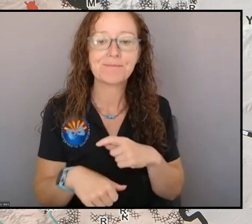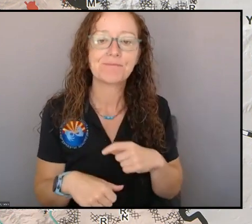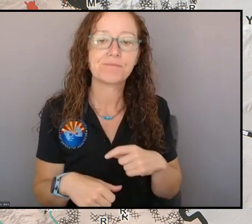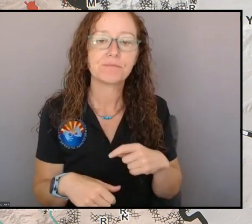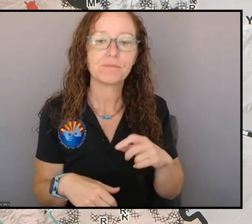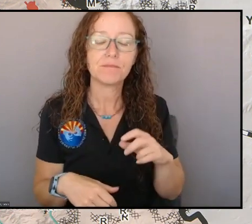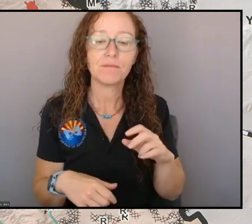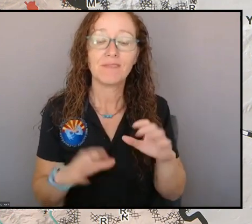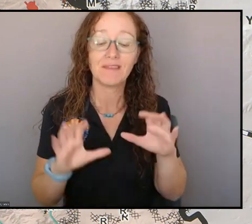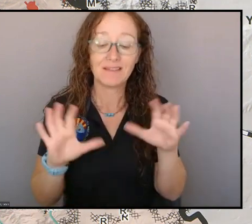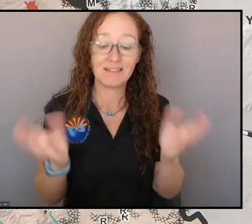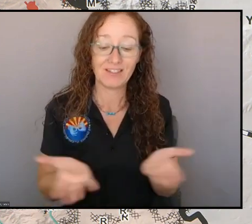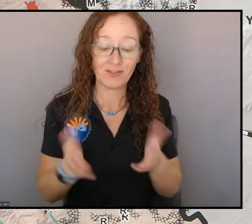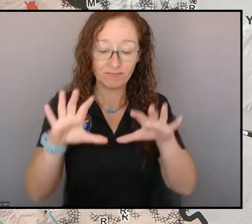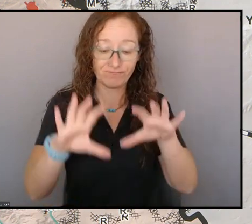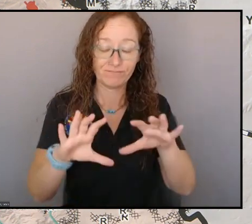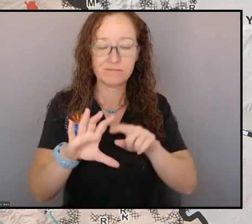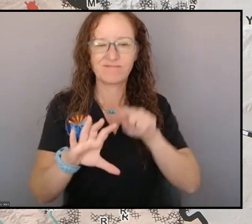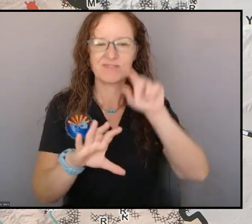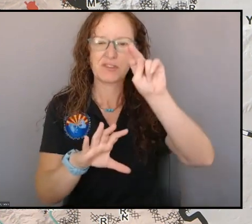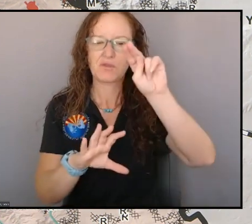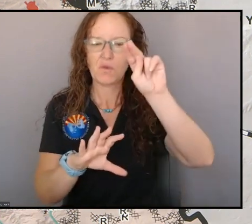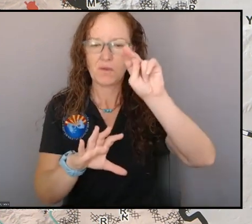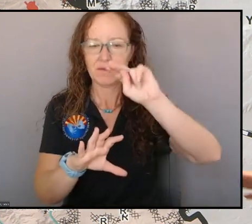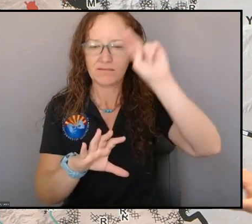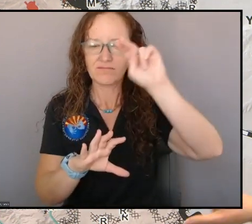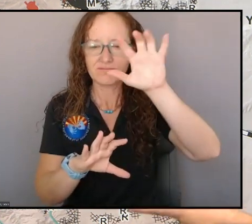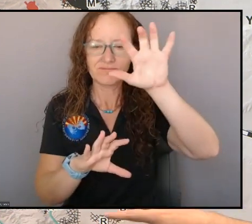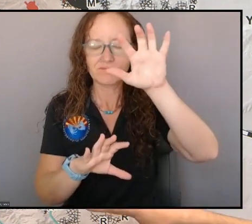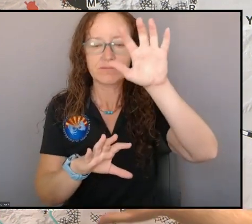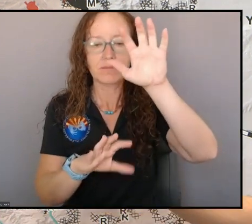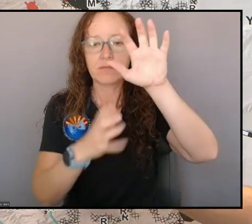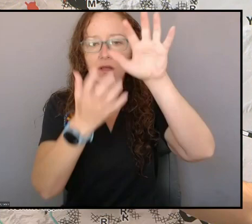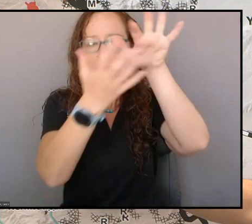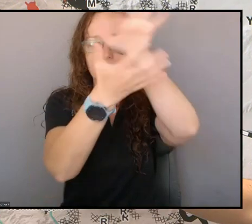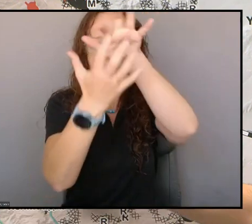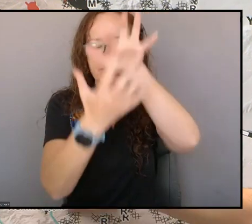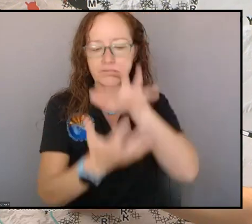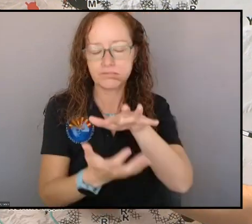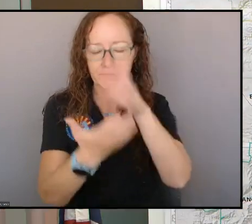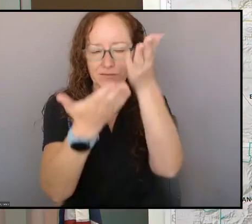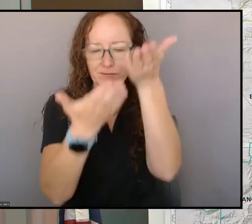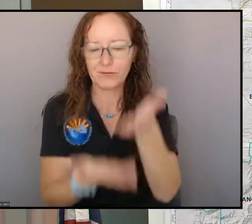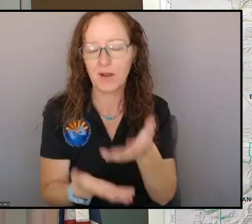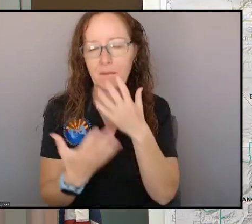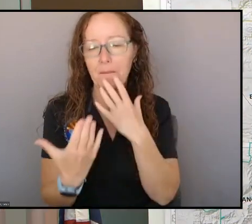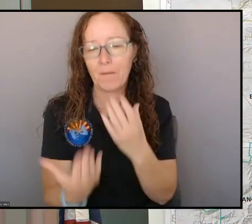brought a little bit of moisture in especially to northern areas. Humidity recoveries generally 50 to 60